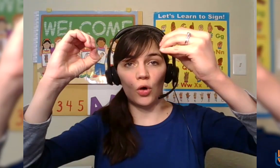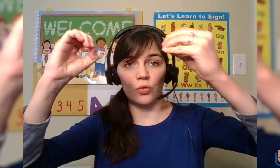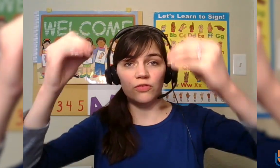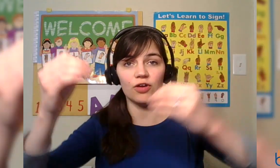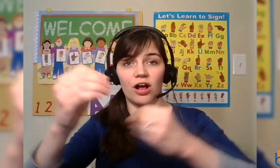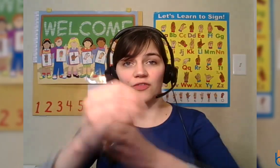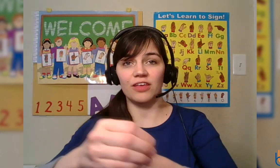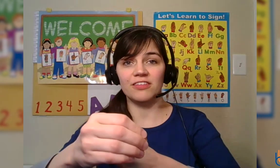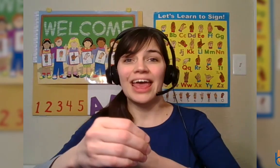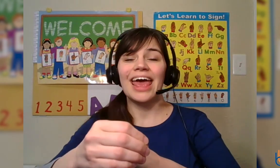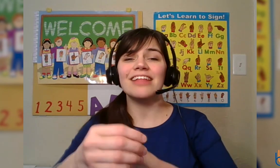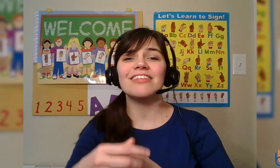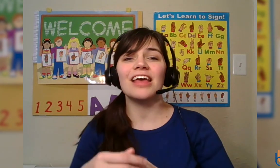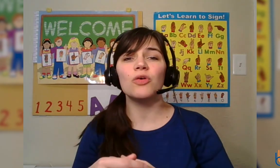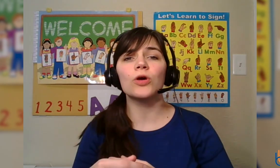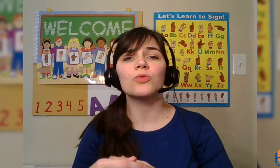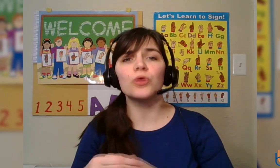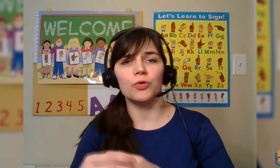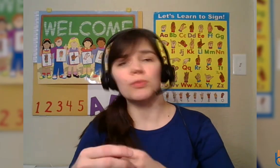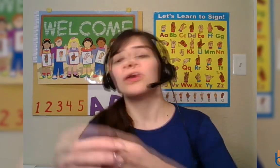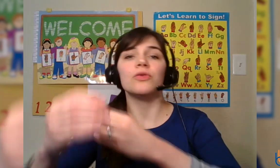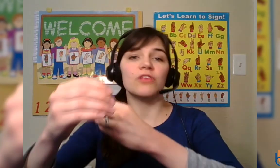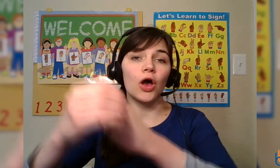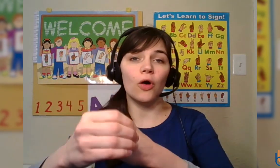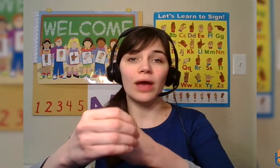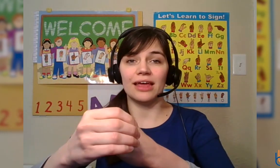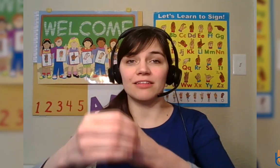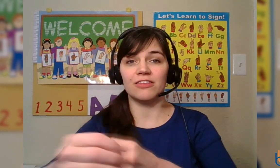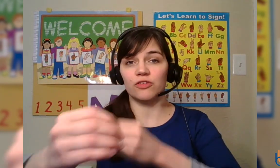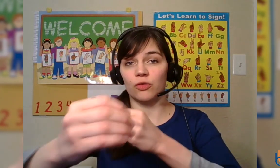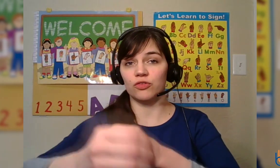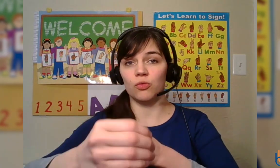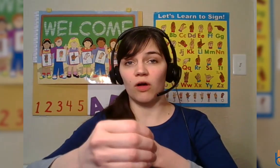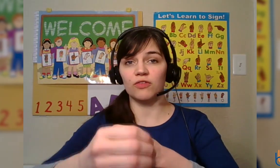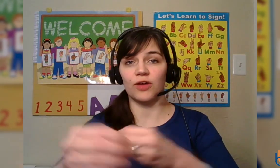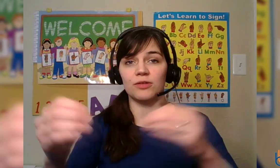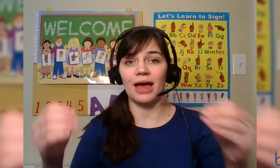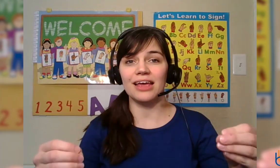for office and sign the word room using O-hands. So two walls, front and back, and